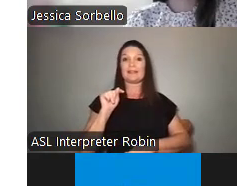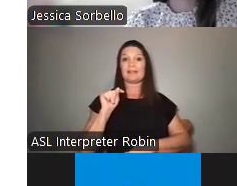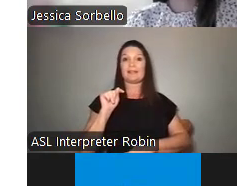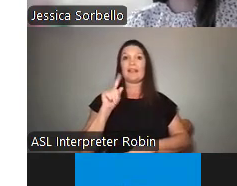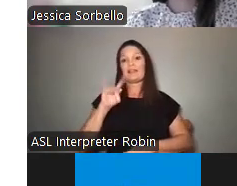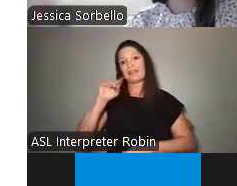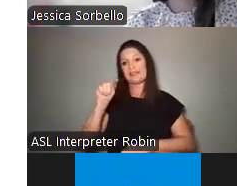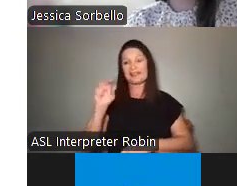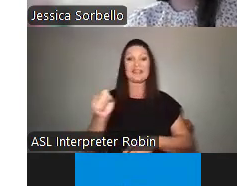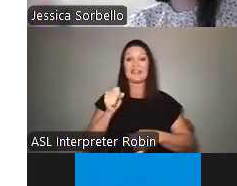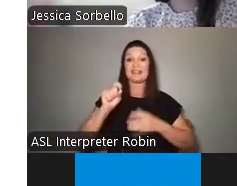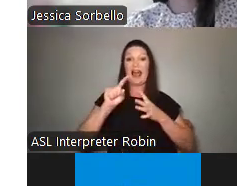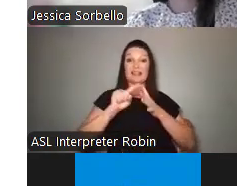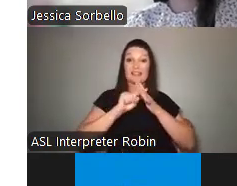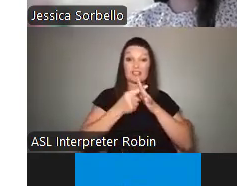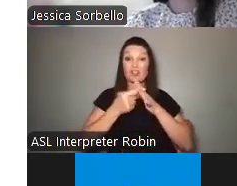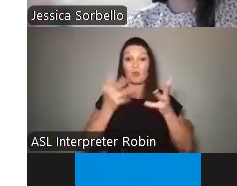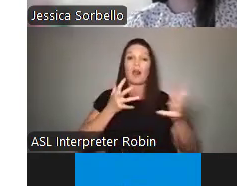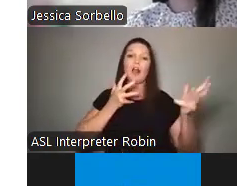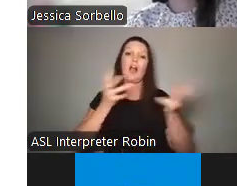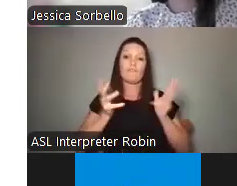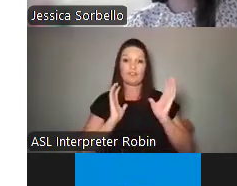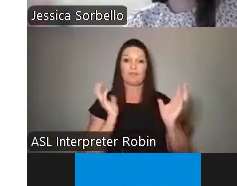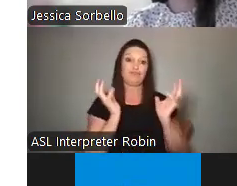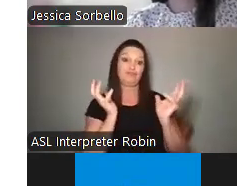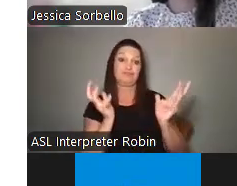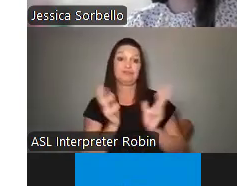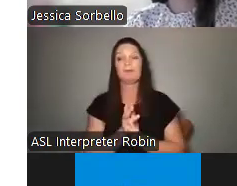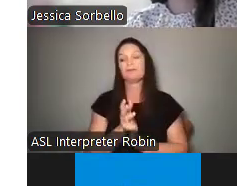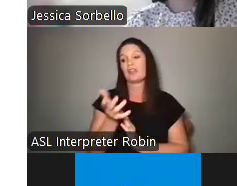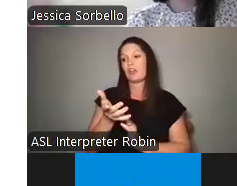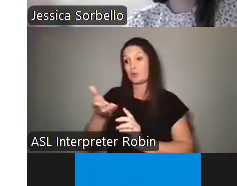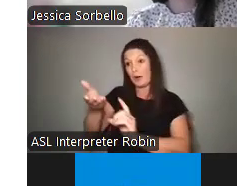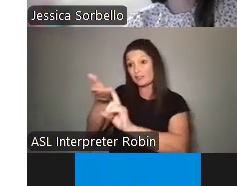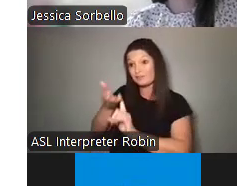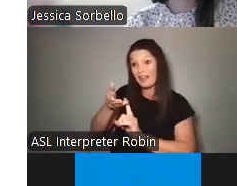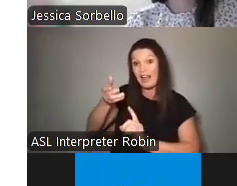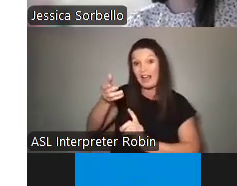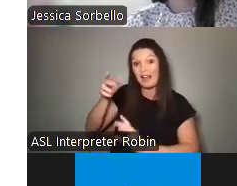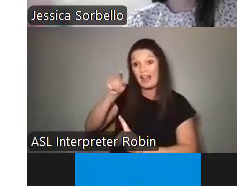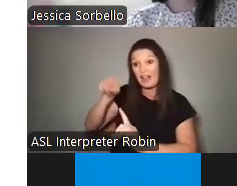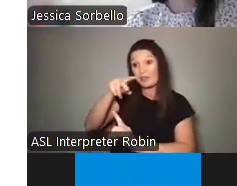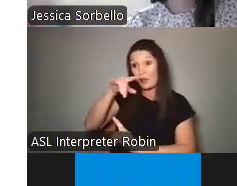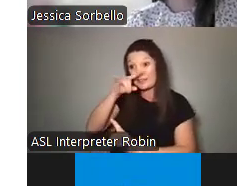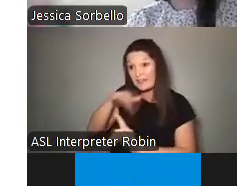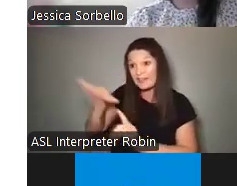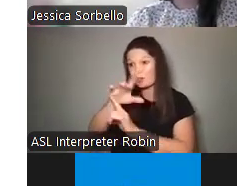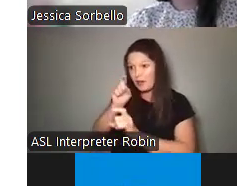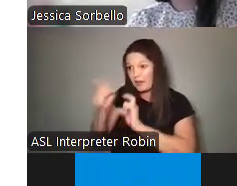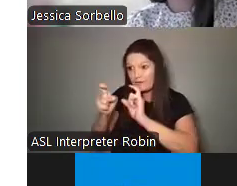provide enough of these kits so we could literally give to every single person who was leaving the nursing home. It